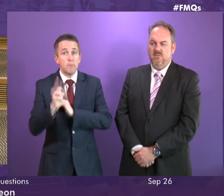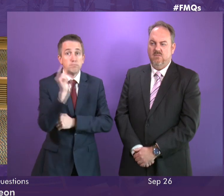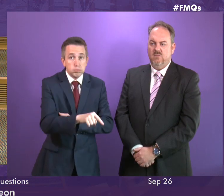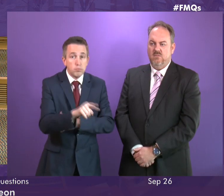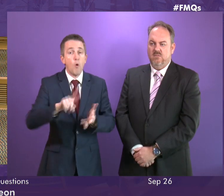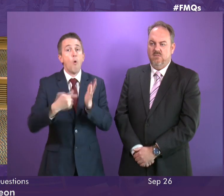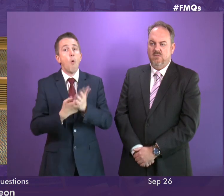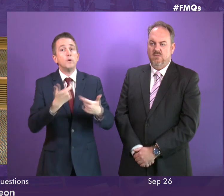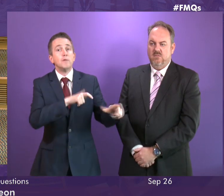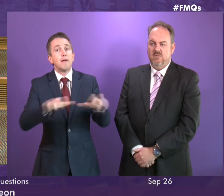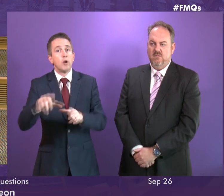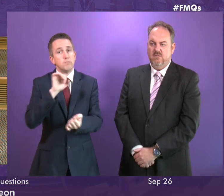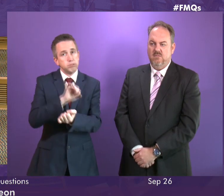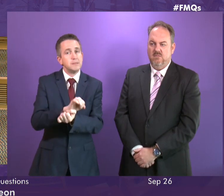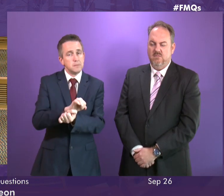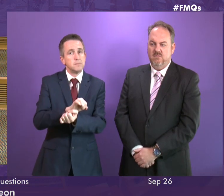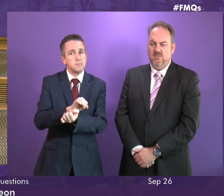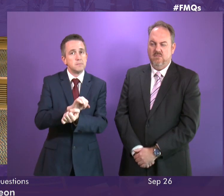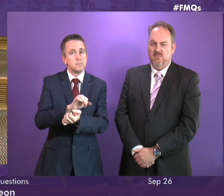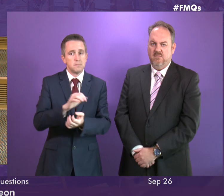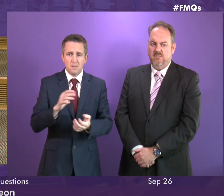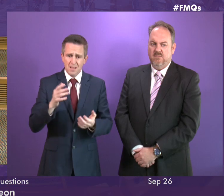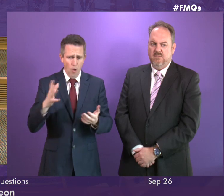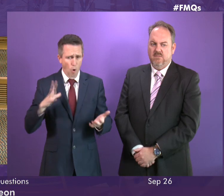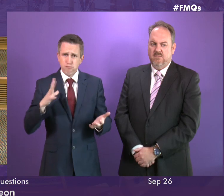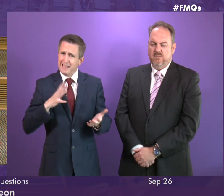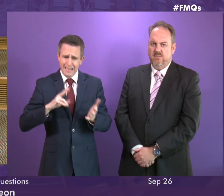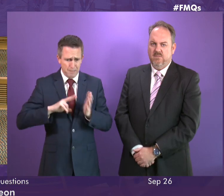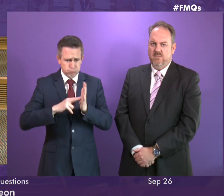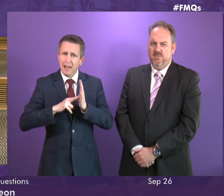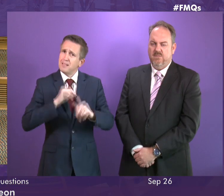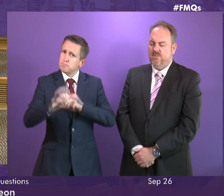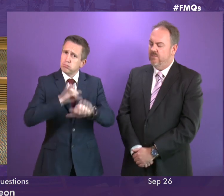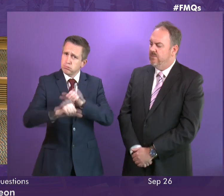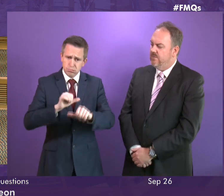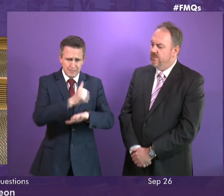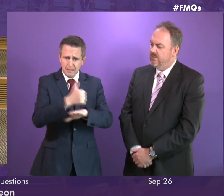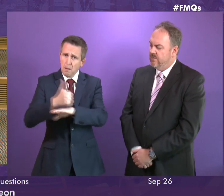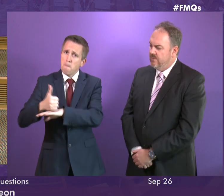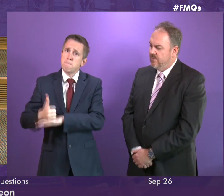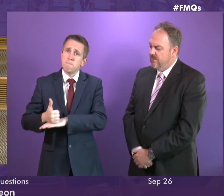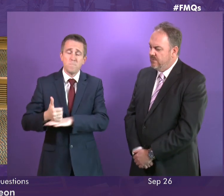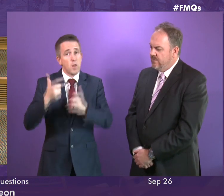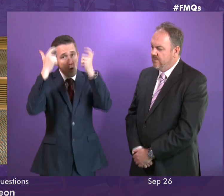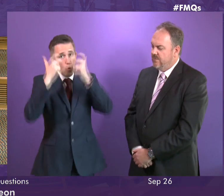prisoners to be released from prison. The arrangements are right: it is right for sentencing to be a matter for the courts.